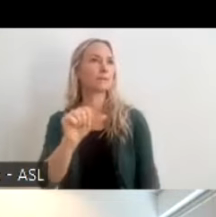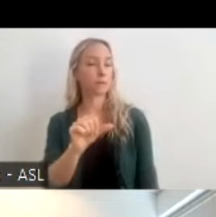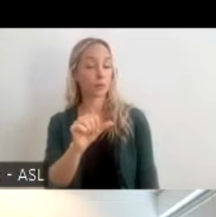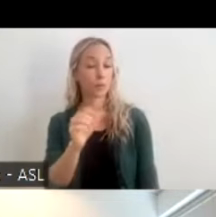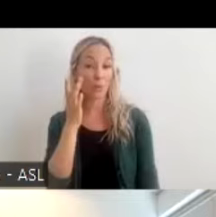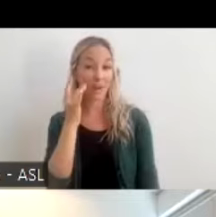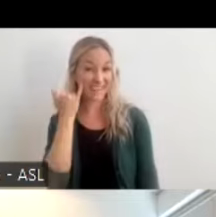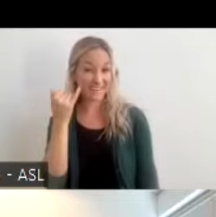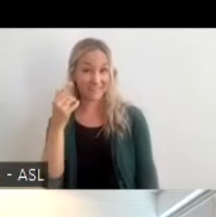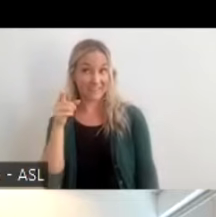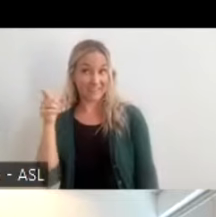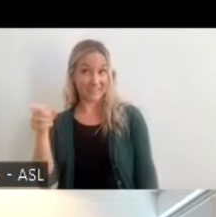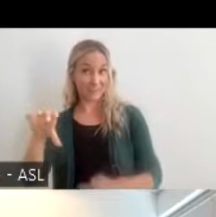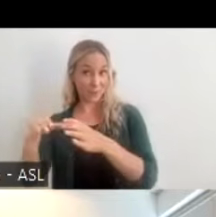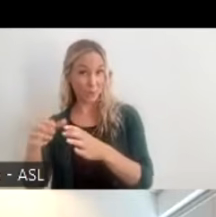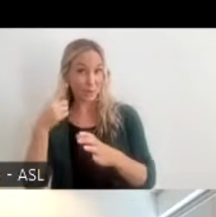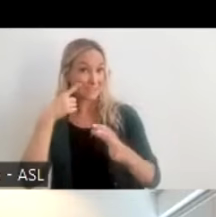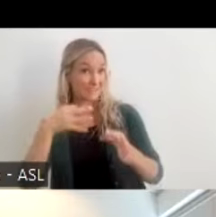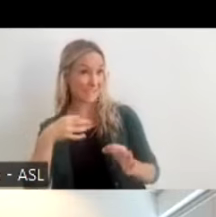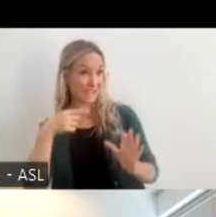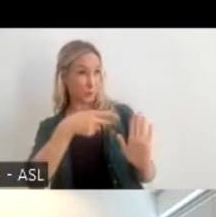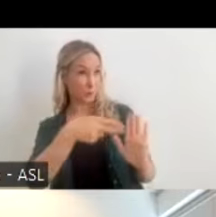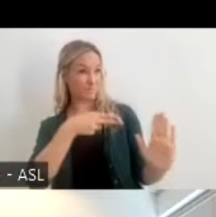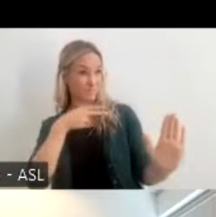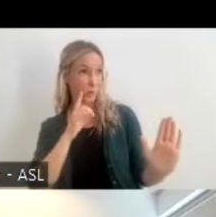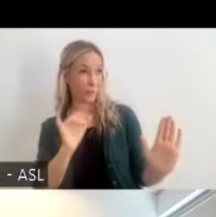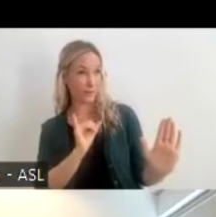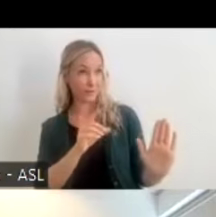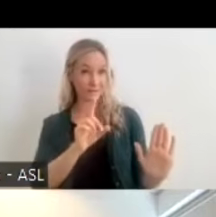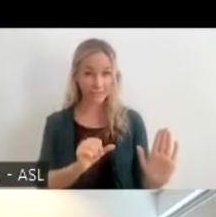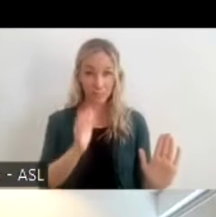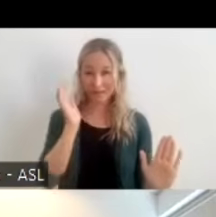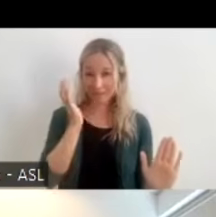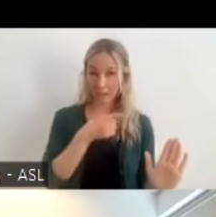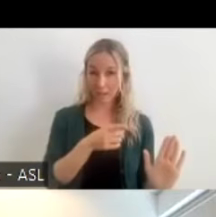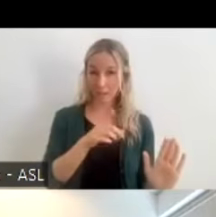perception, you're also covered under the state human rights law, And all of these also mirror the Americans with